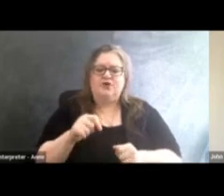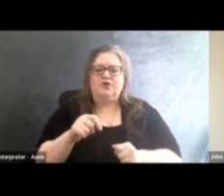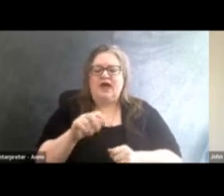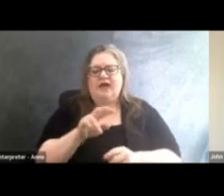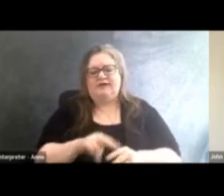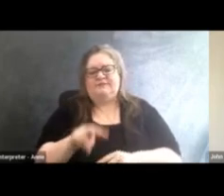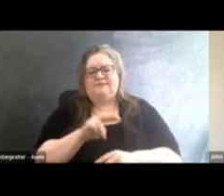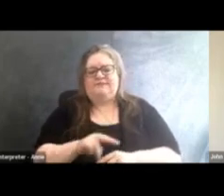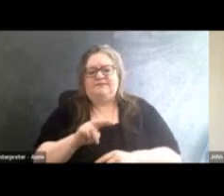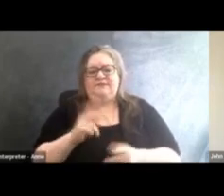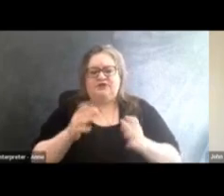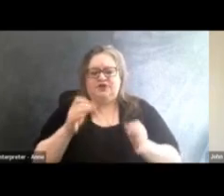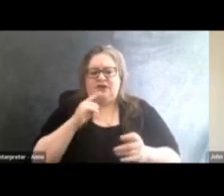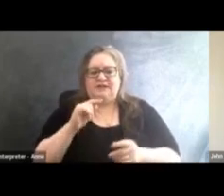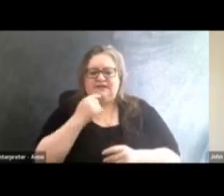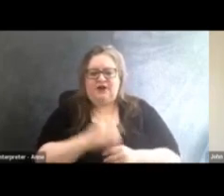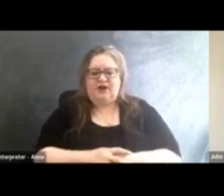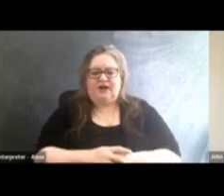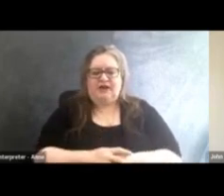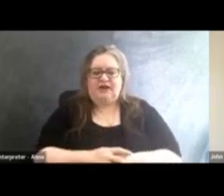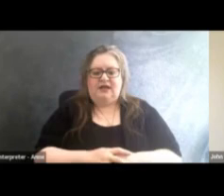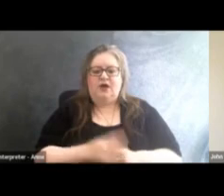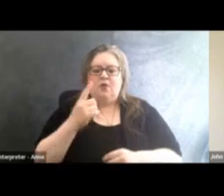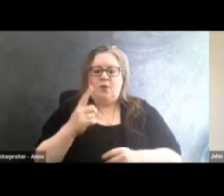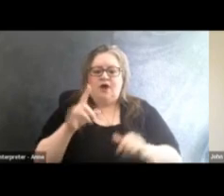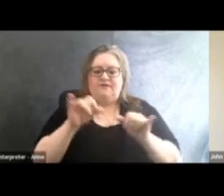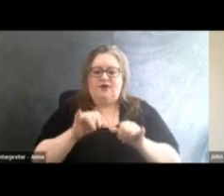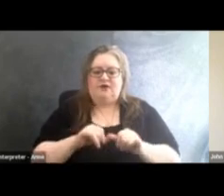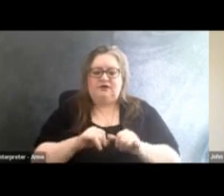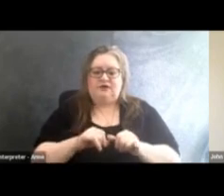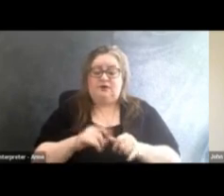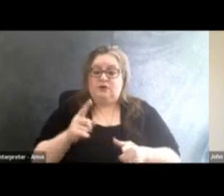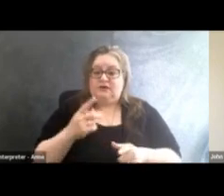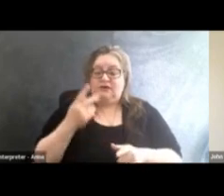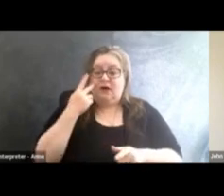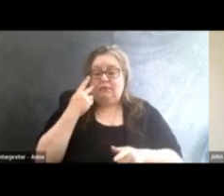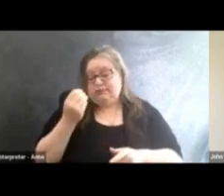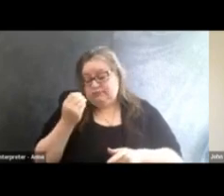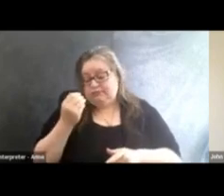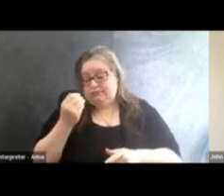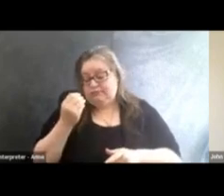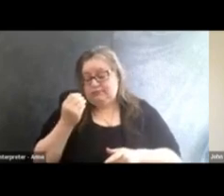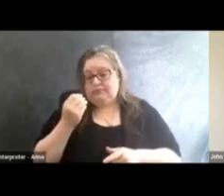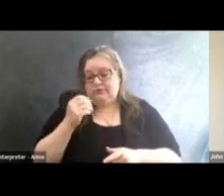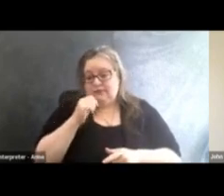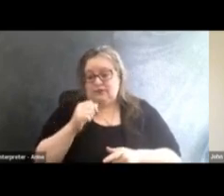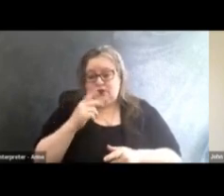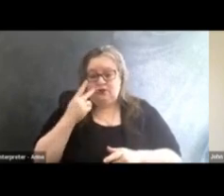severity of that. And one of those benchmarks is was a loss of consciousness, where you actually knocked out, eyes out,